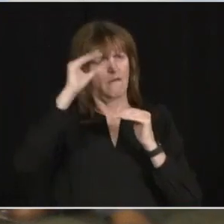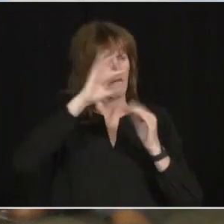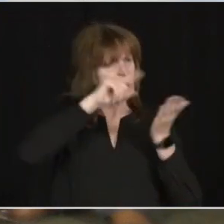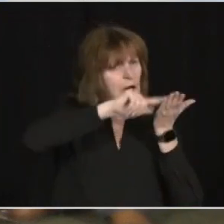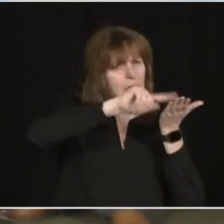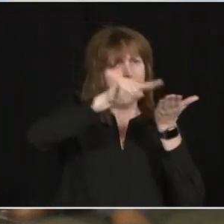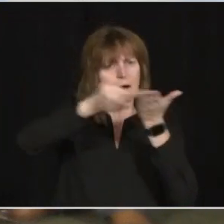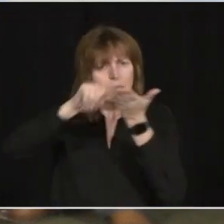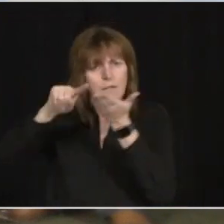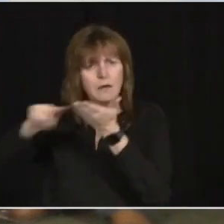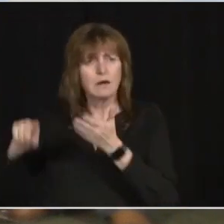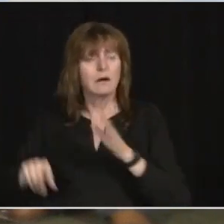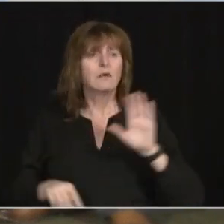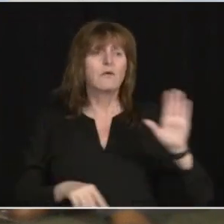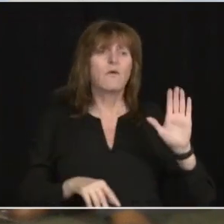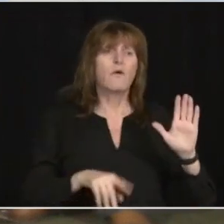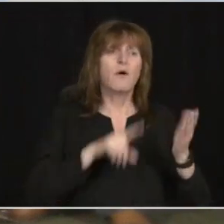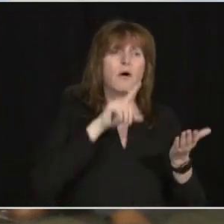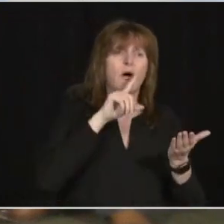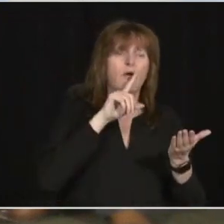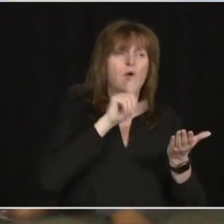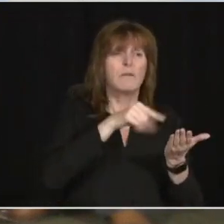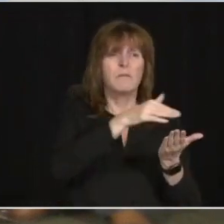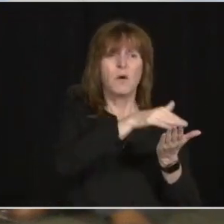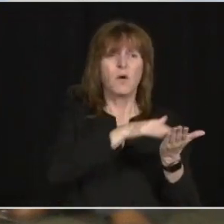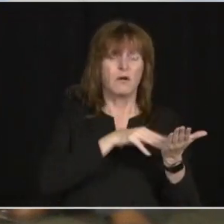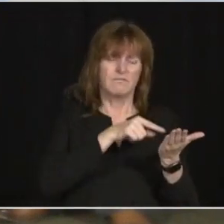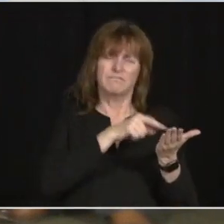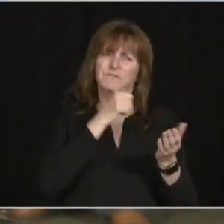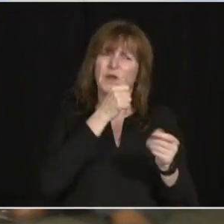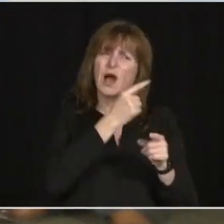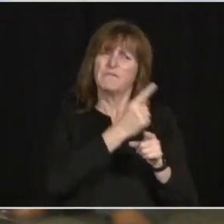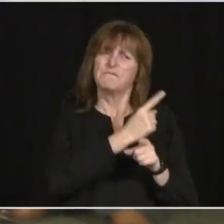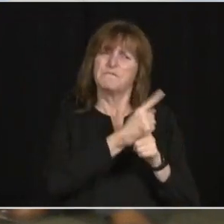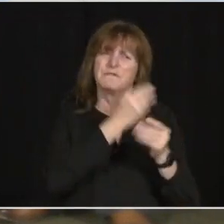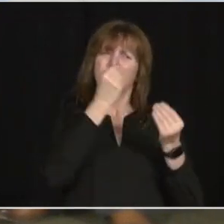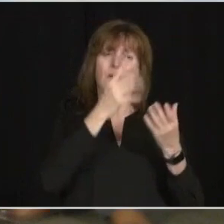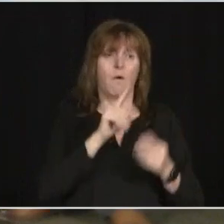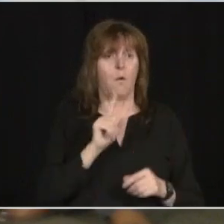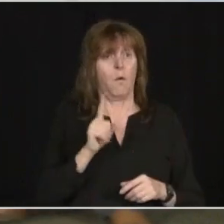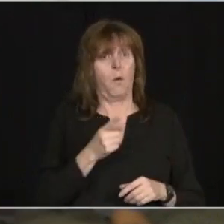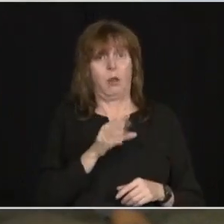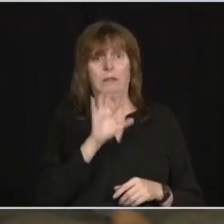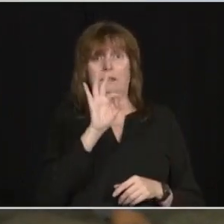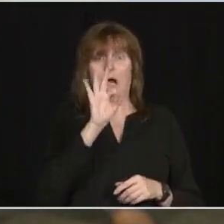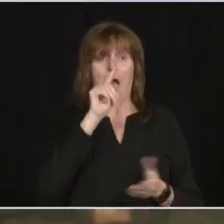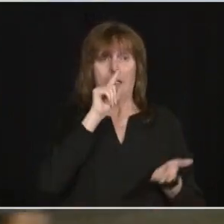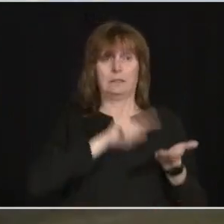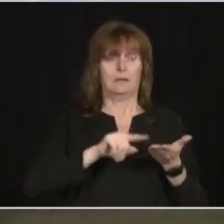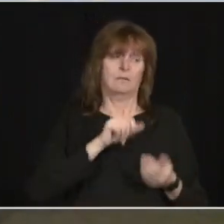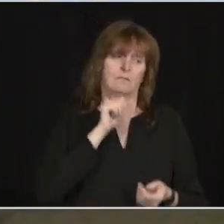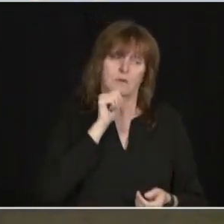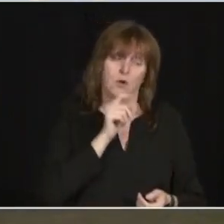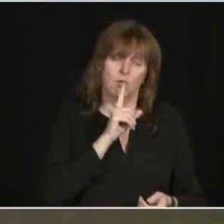present it in that light. Thank you, everyone.